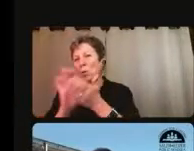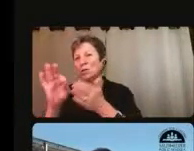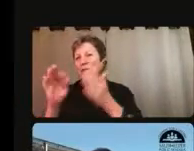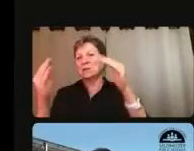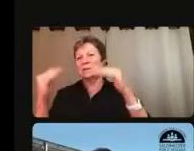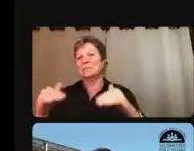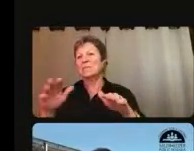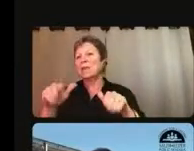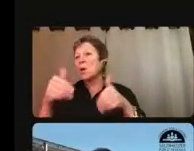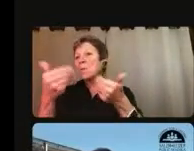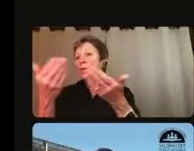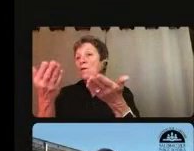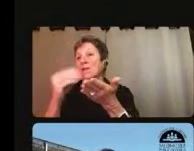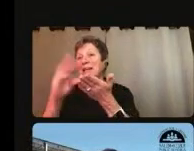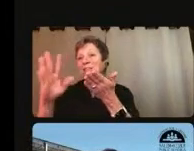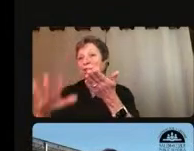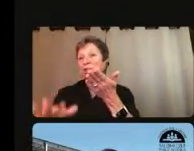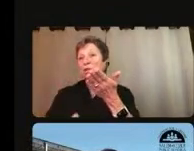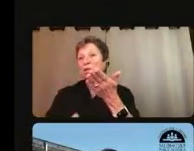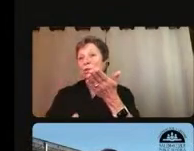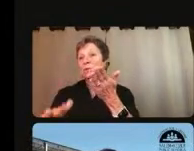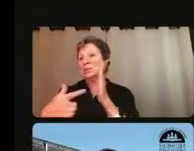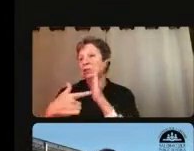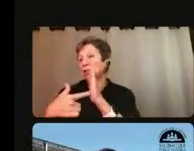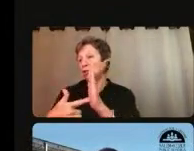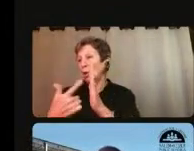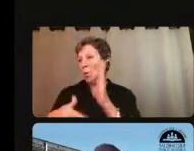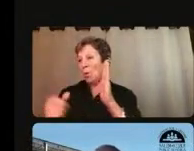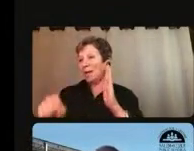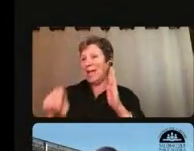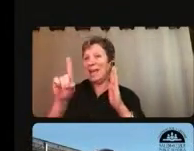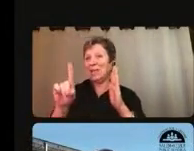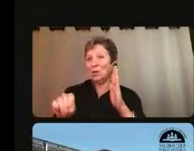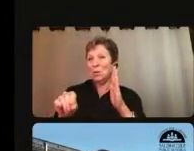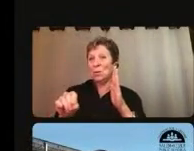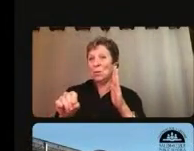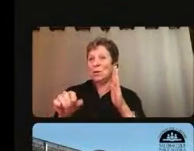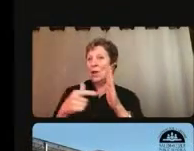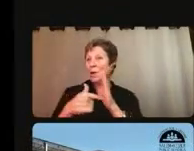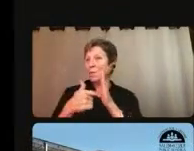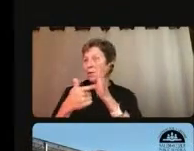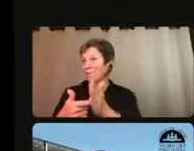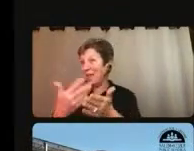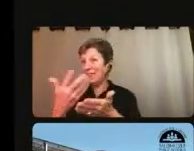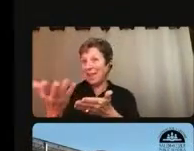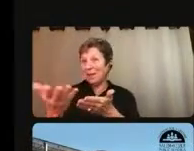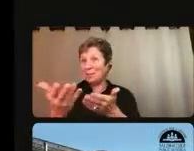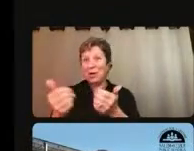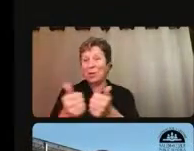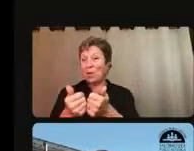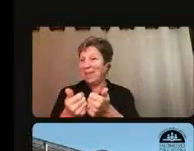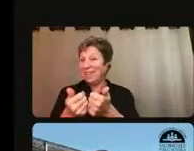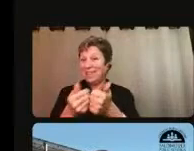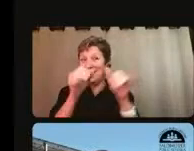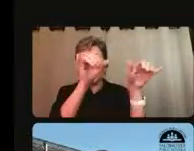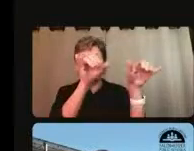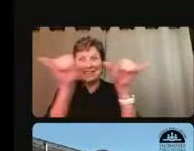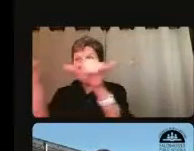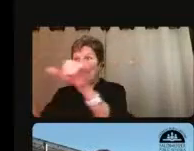PERCENT DECLINE CIENCE SCORES. THAT IS ALSO VERY CONCERNING. WE NEED TO PROVIDE STUDENTS